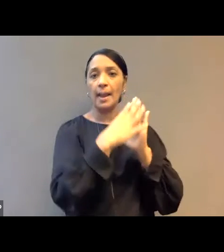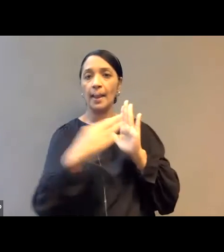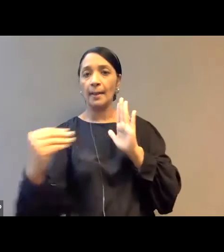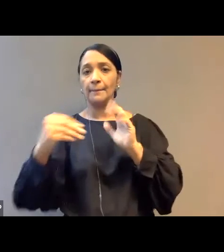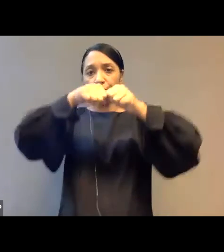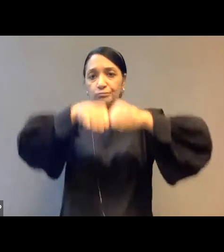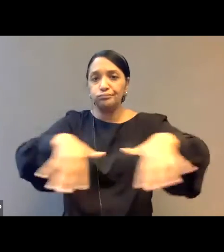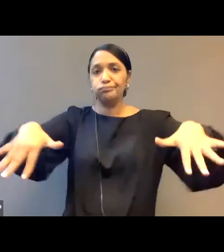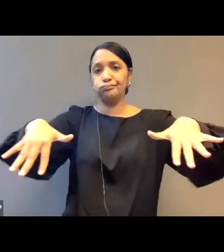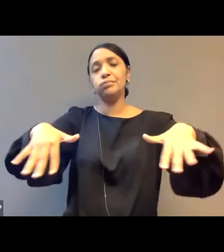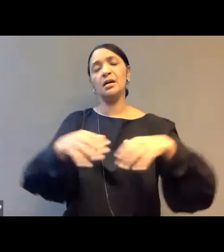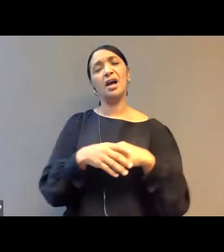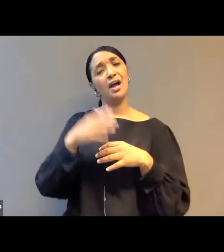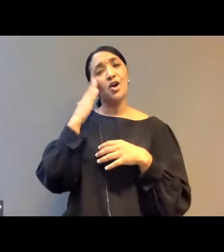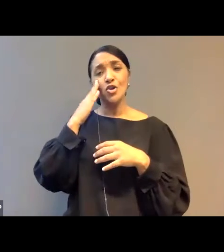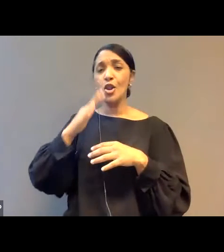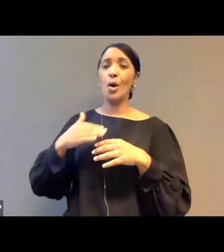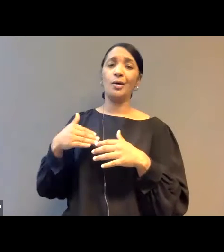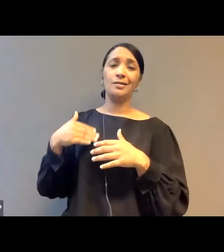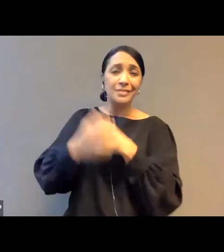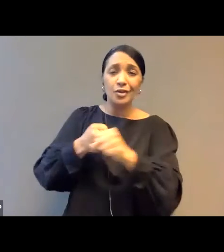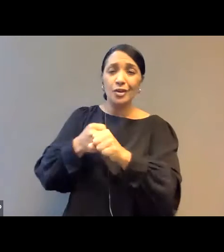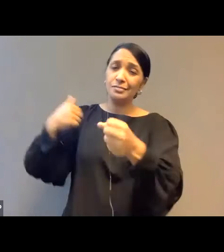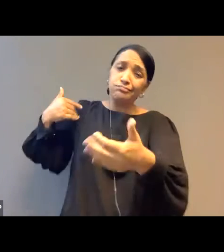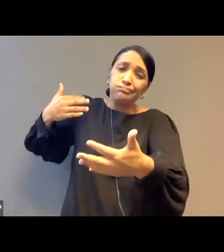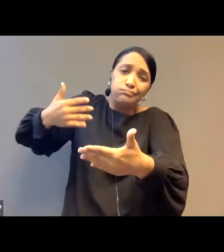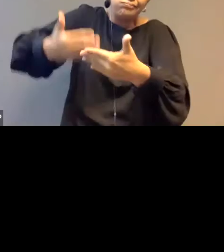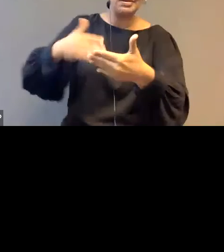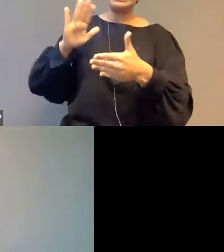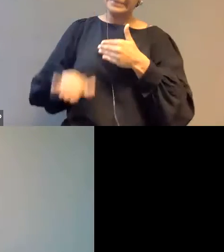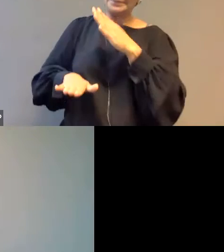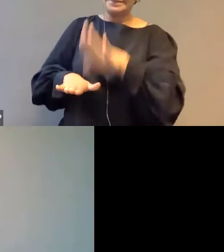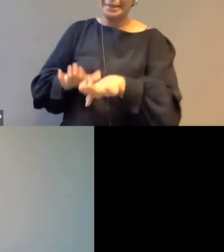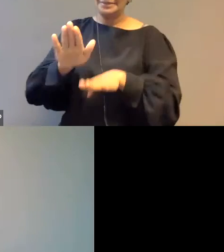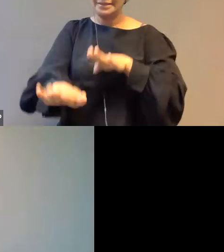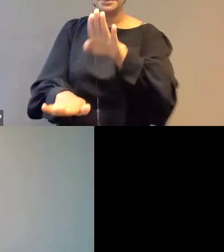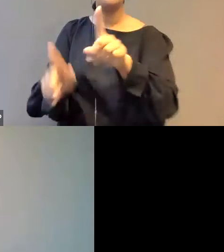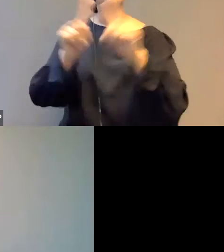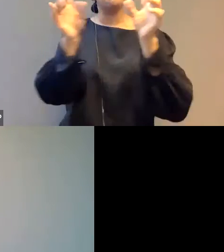It is a long journey with many steps, but it is important to know how we can influence it.